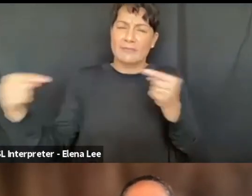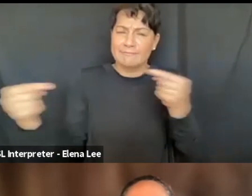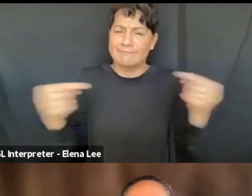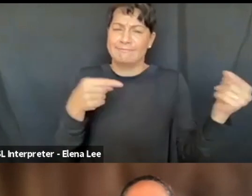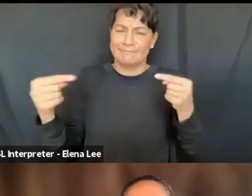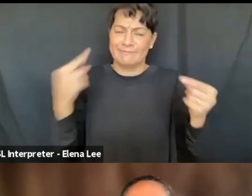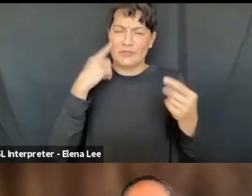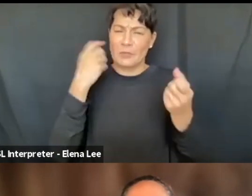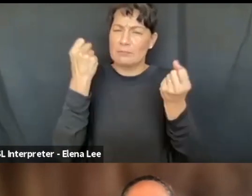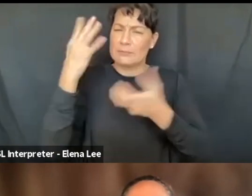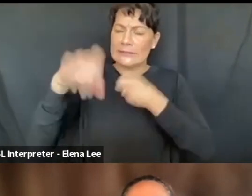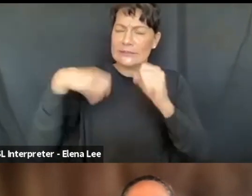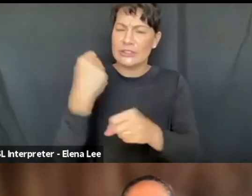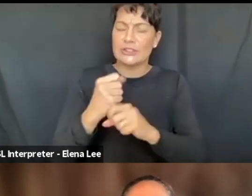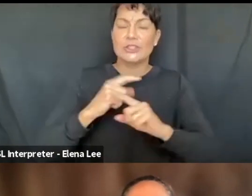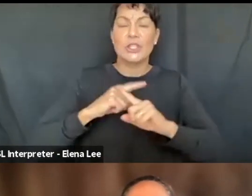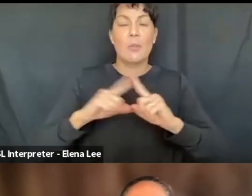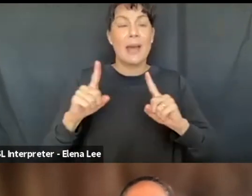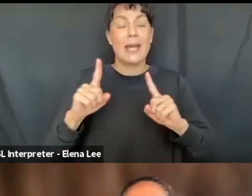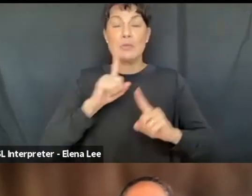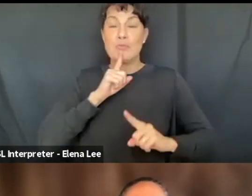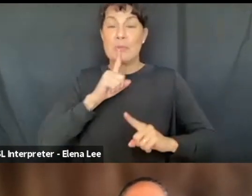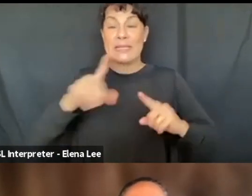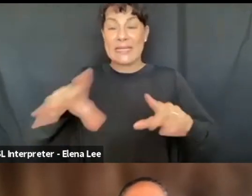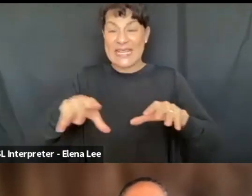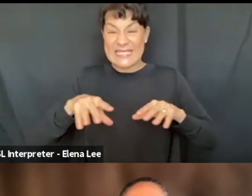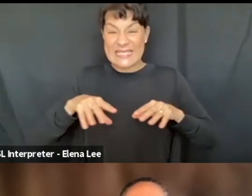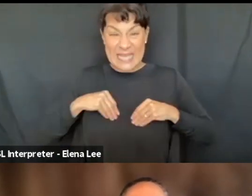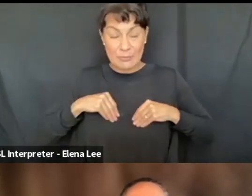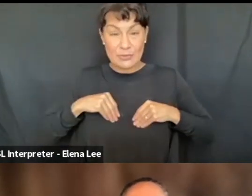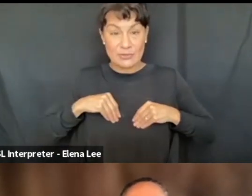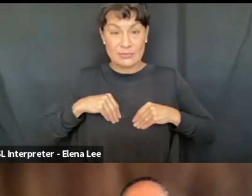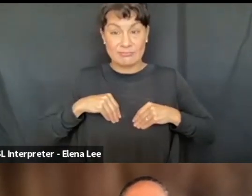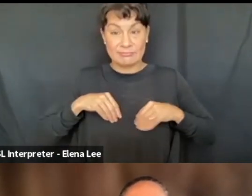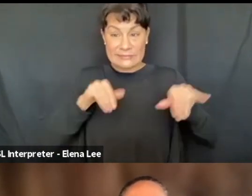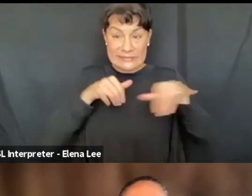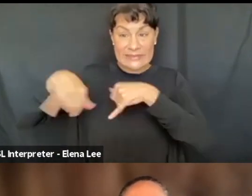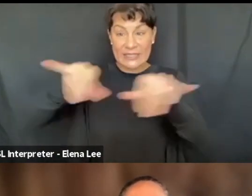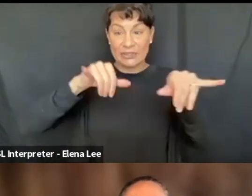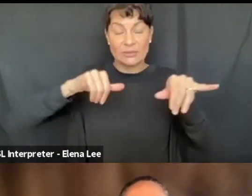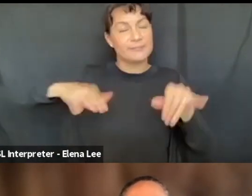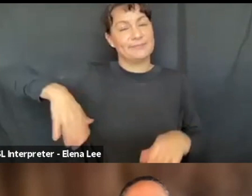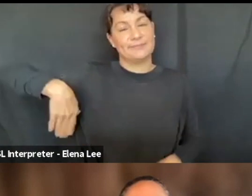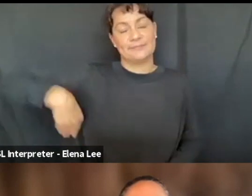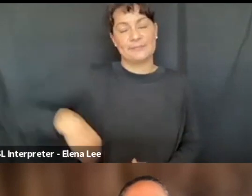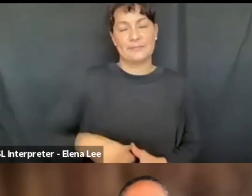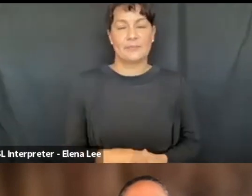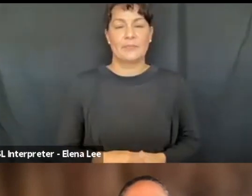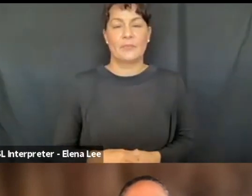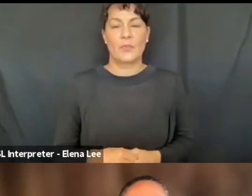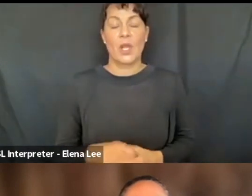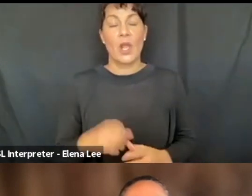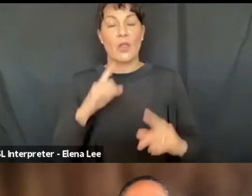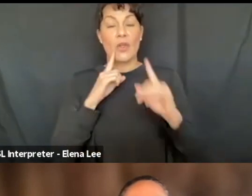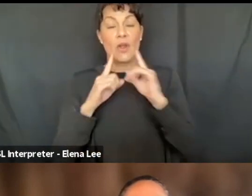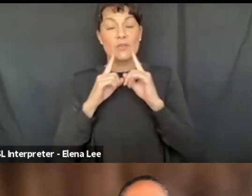but there have been no widely accepted set of standards. The conversation about being trauma informed